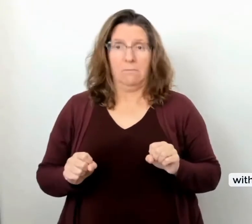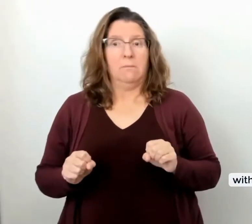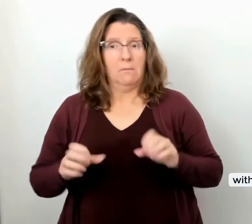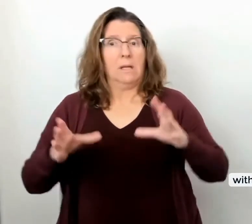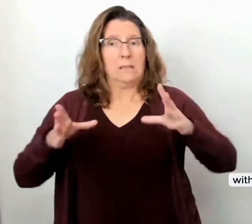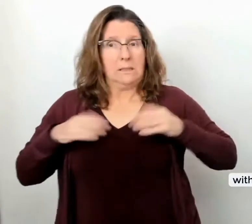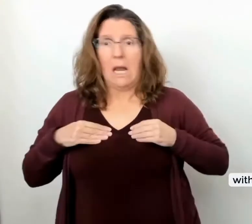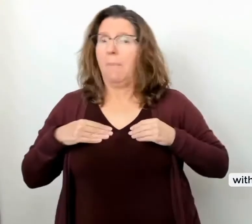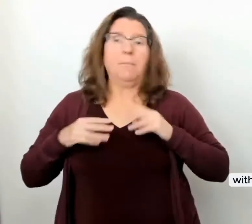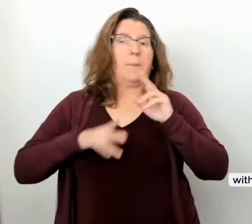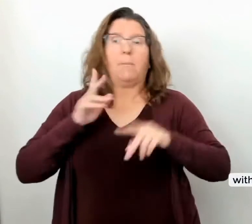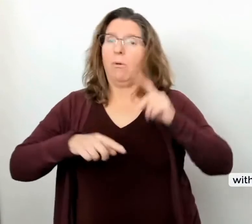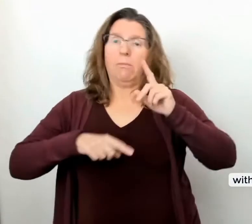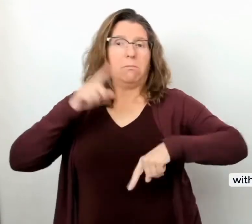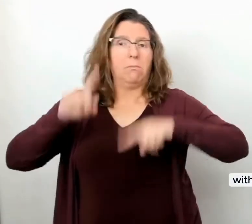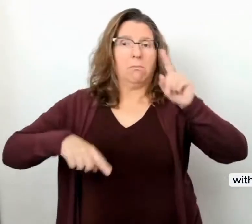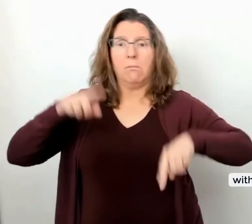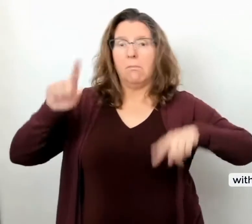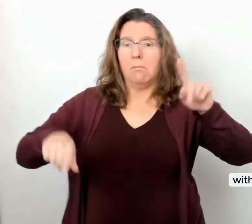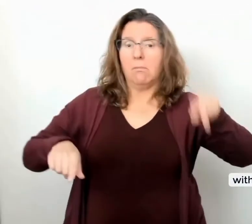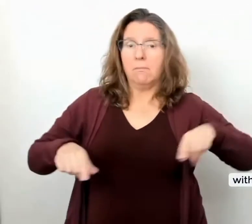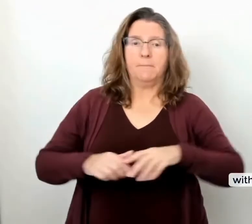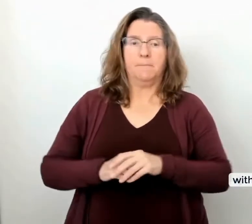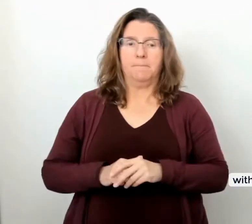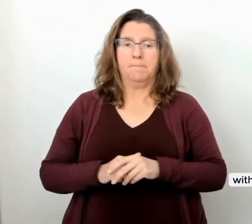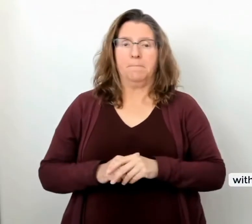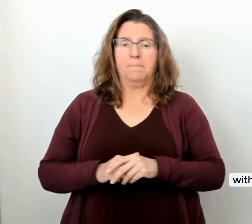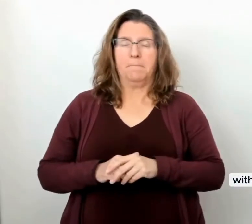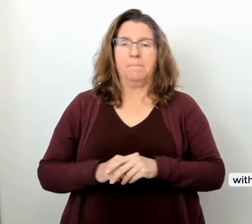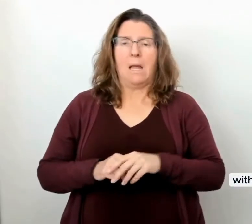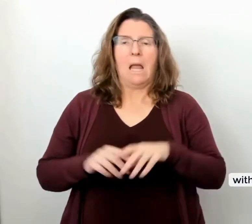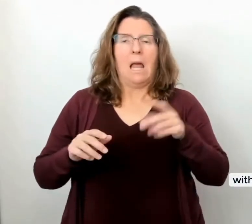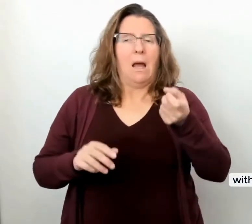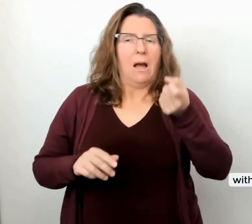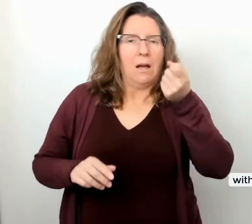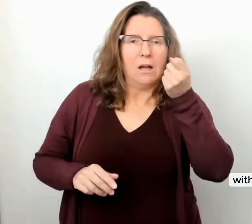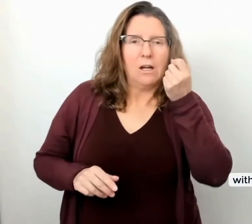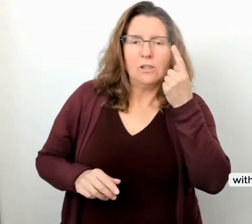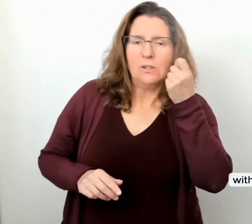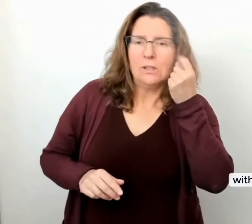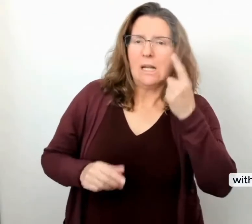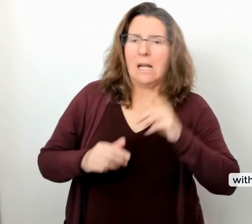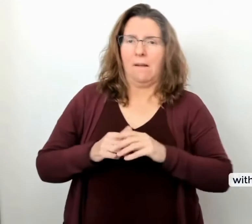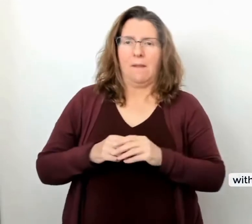we need to be able to embrace others with diverse needs.